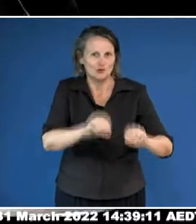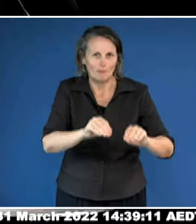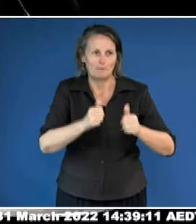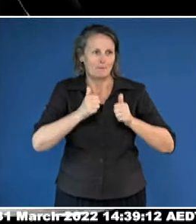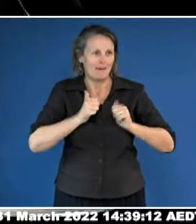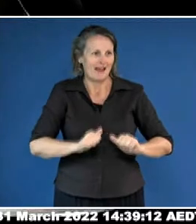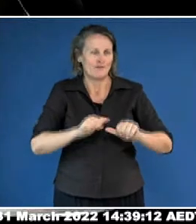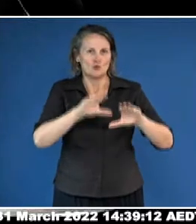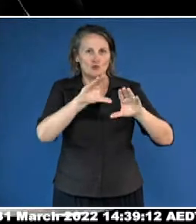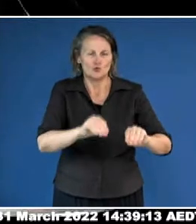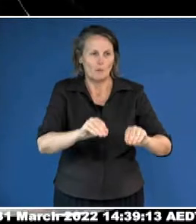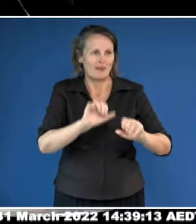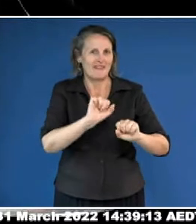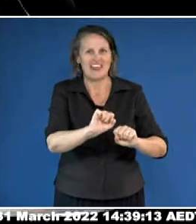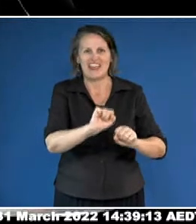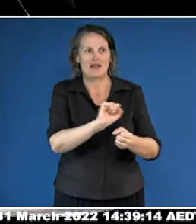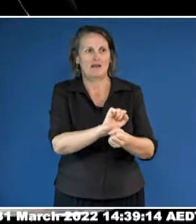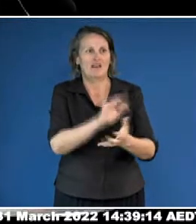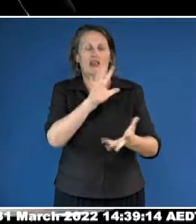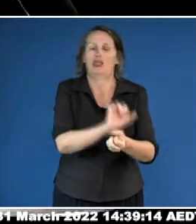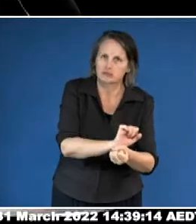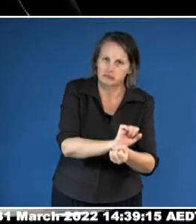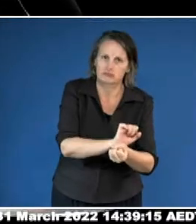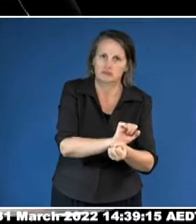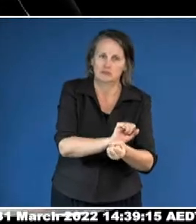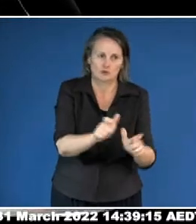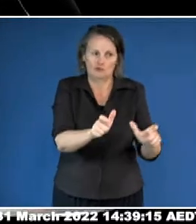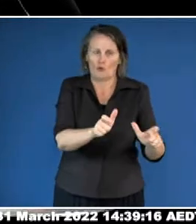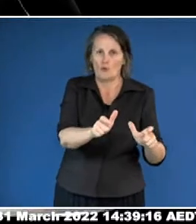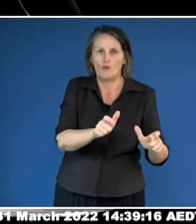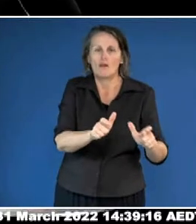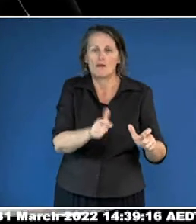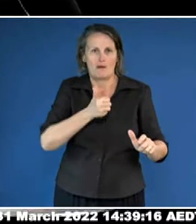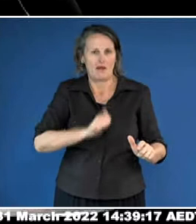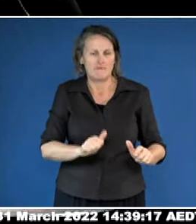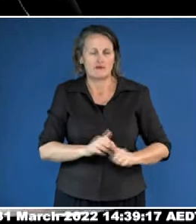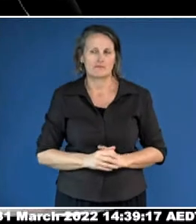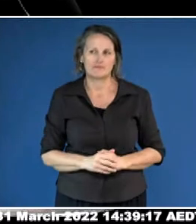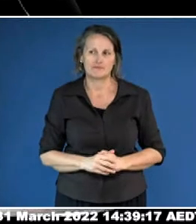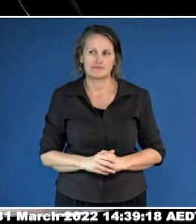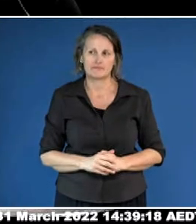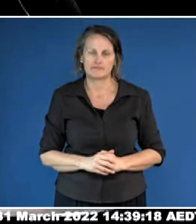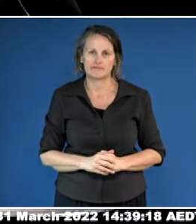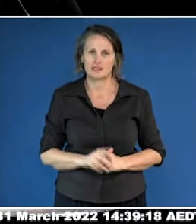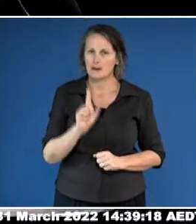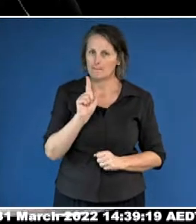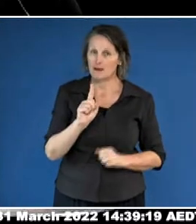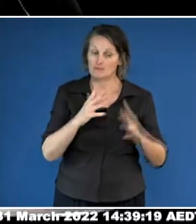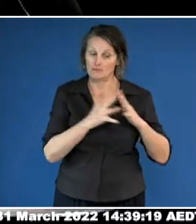practices. However, the way that WWDA conceptualises restrictive practices is a lot